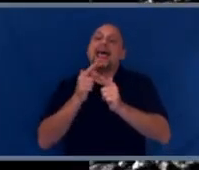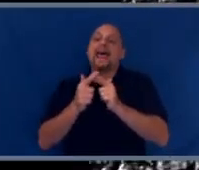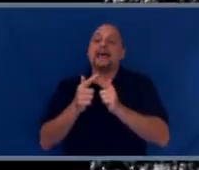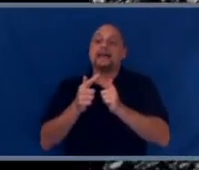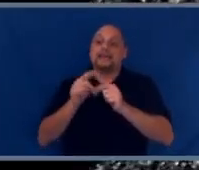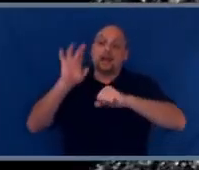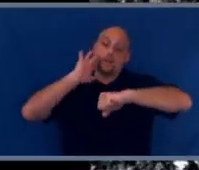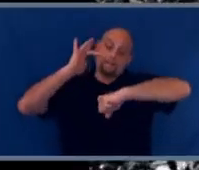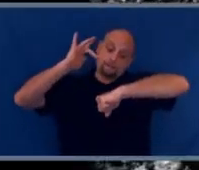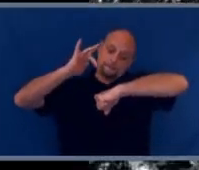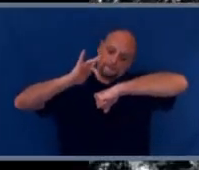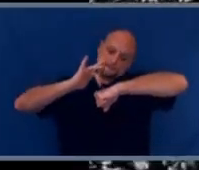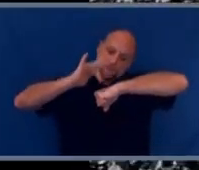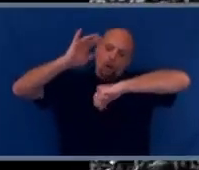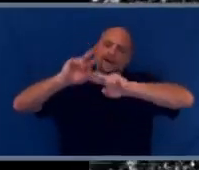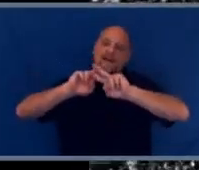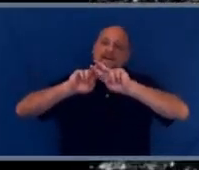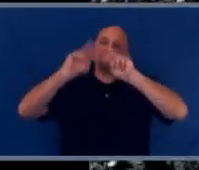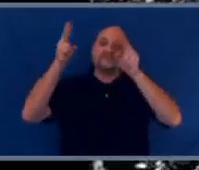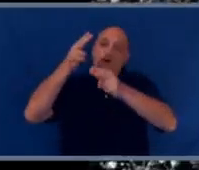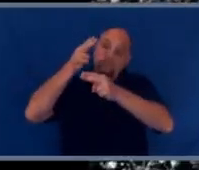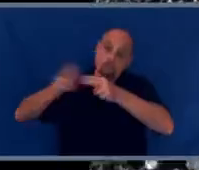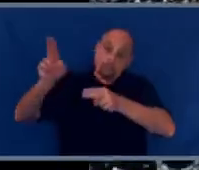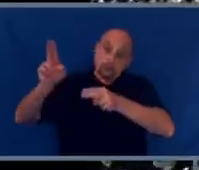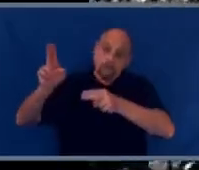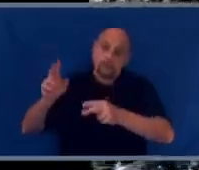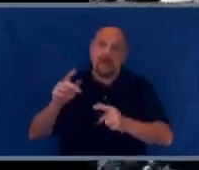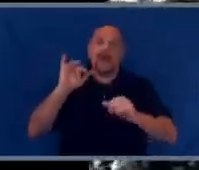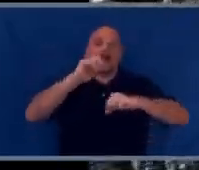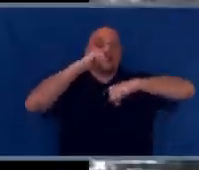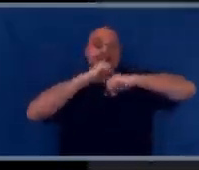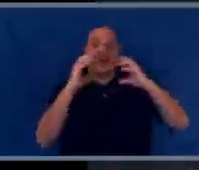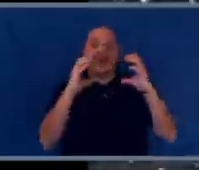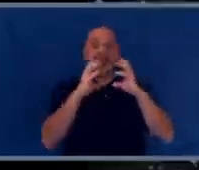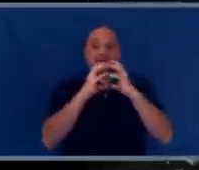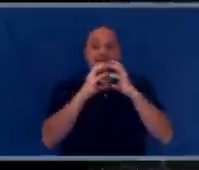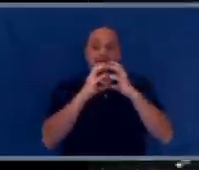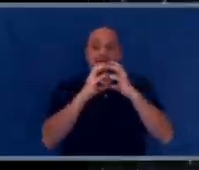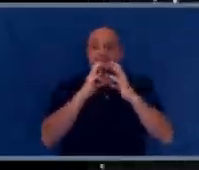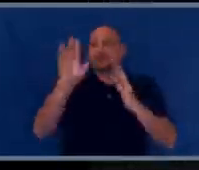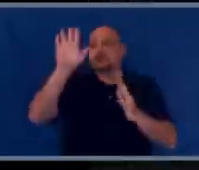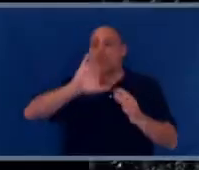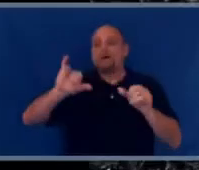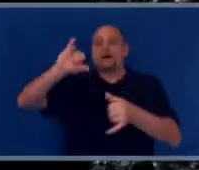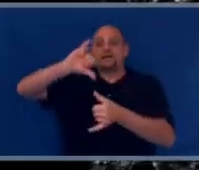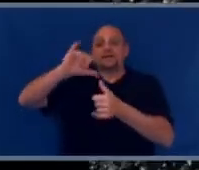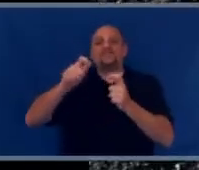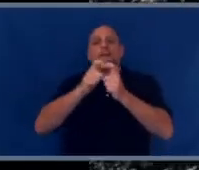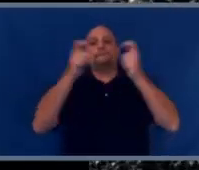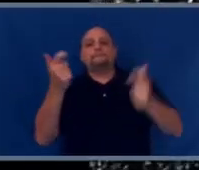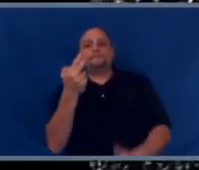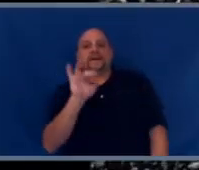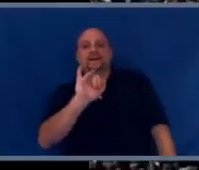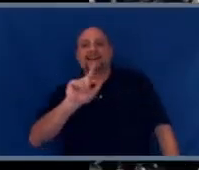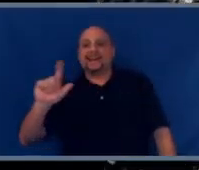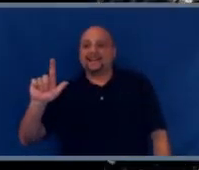AND THE ASTEROID IS THE SIZE OF A HILL.